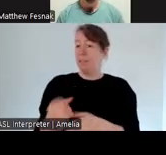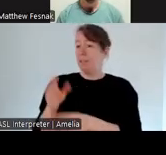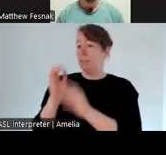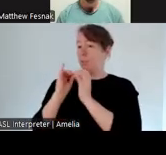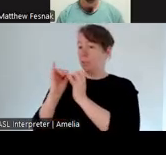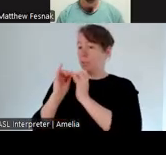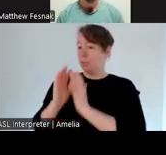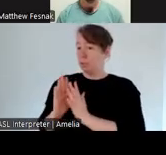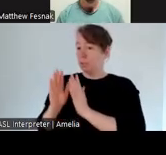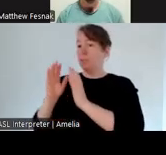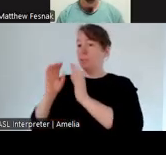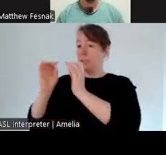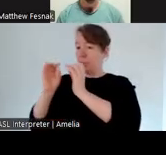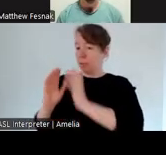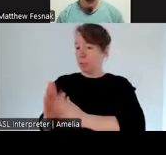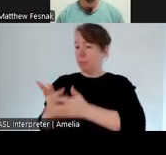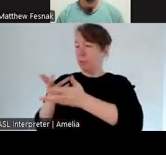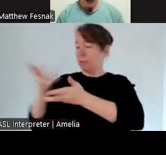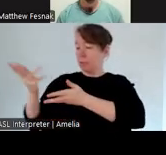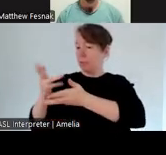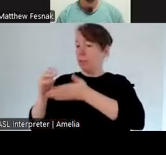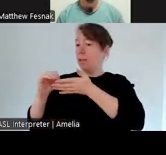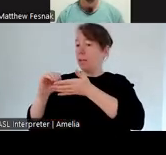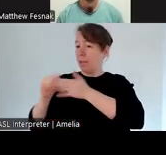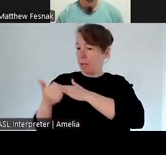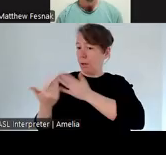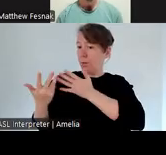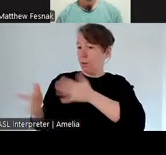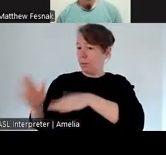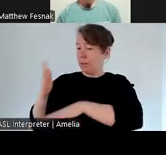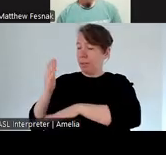talking to instructors about how to improve their, their course materials.